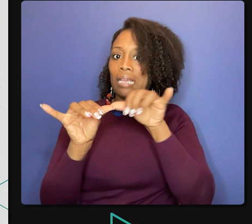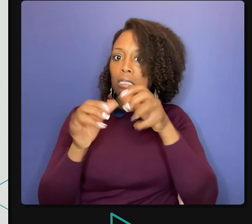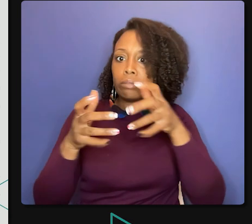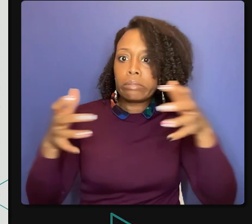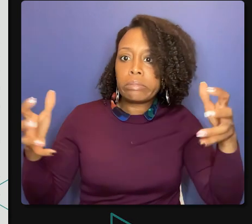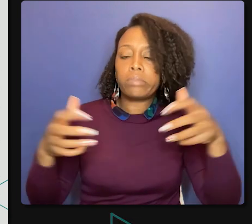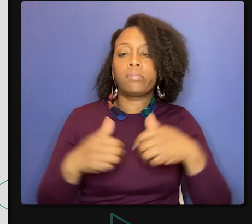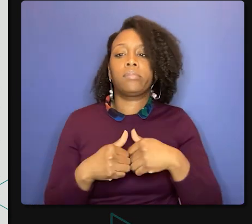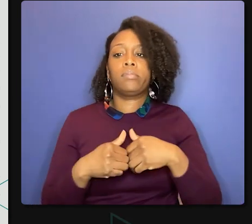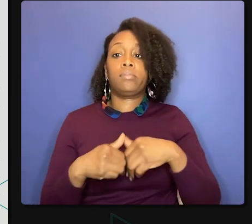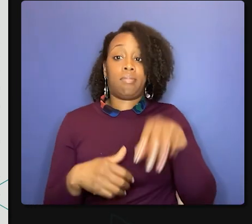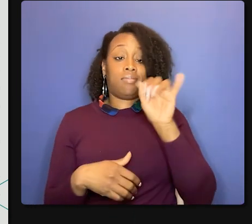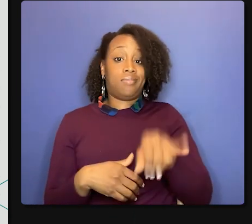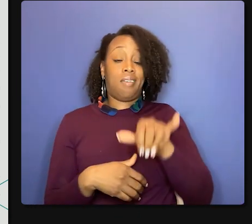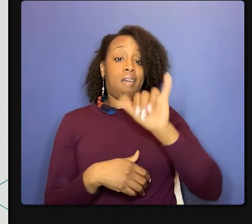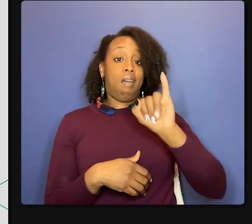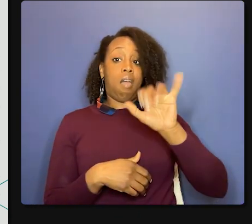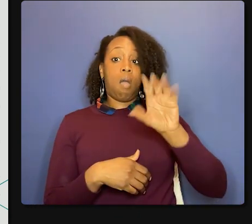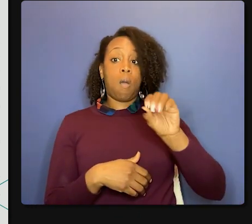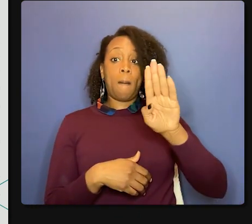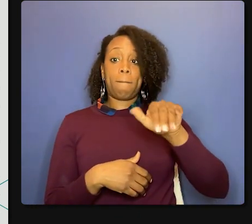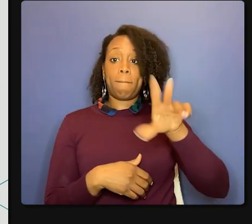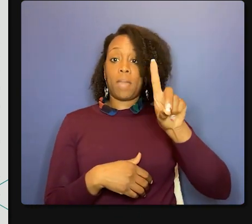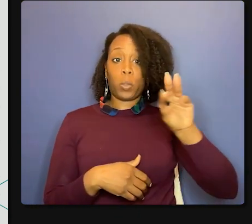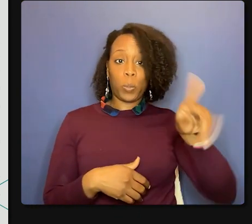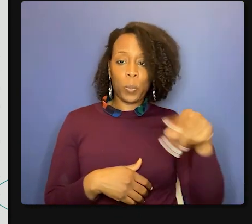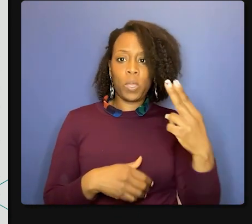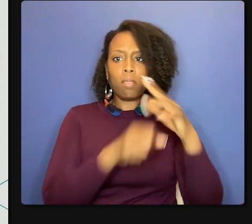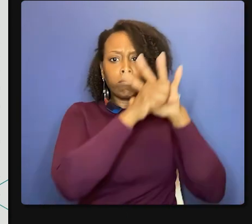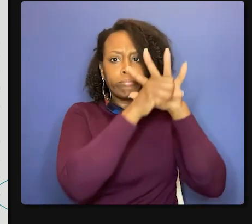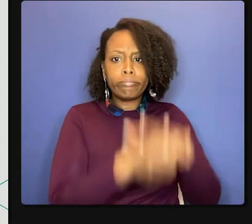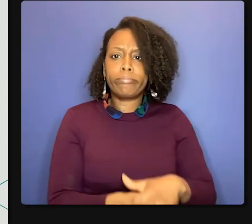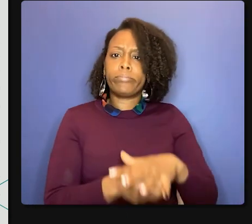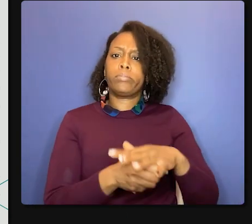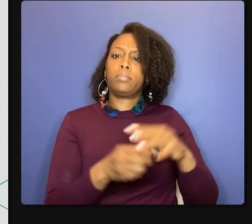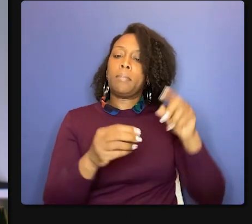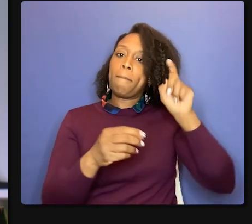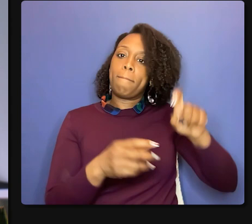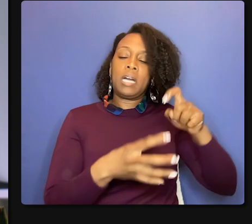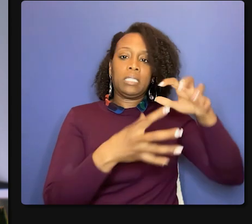and as a result, they're growing in size. Now this puts a lot more pressure on the IO bandwidth,